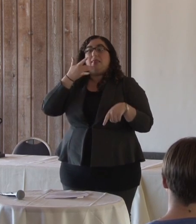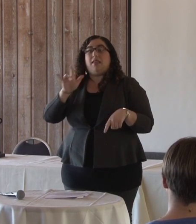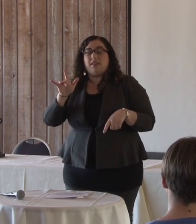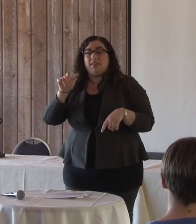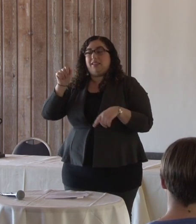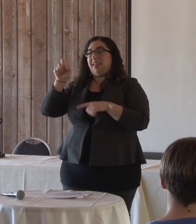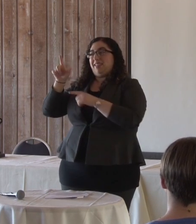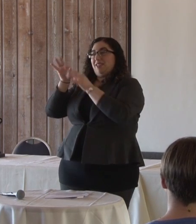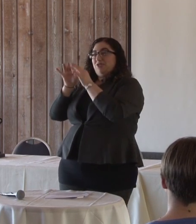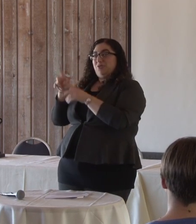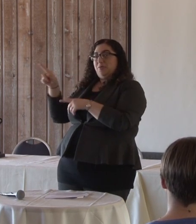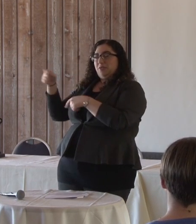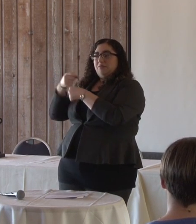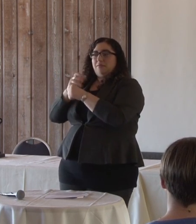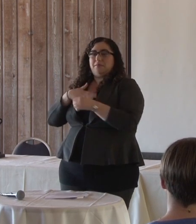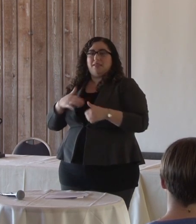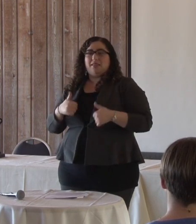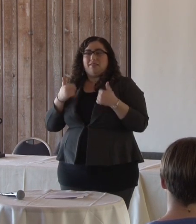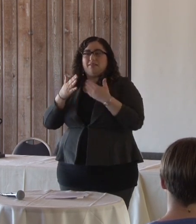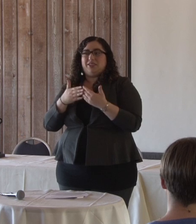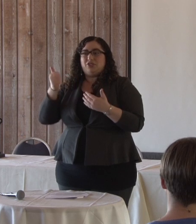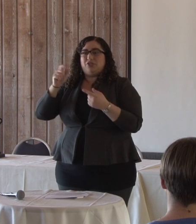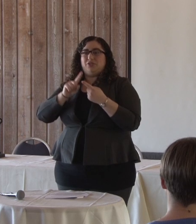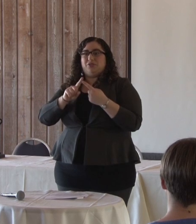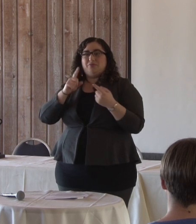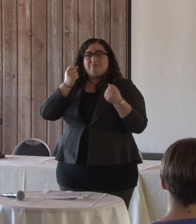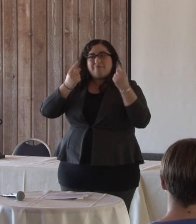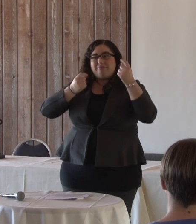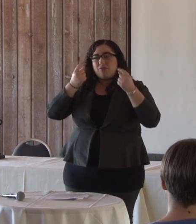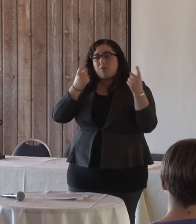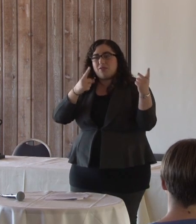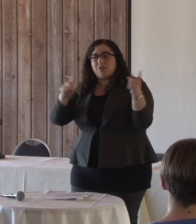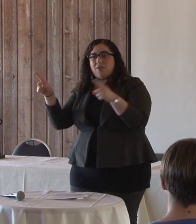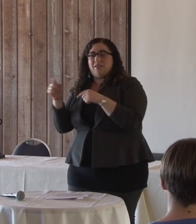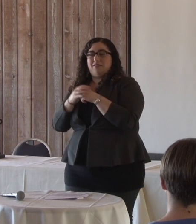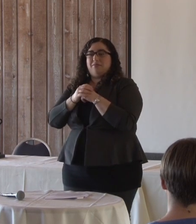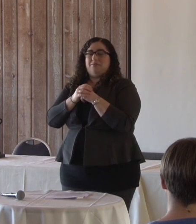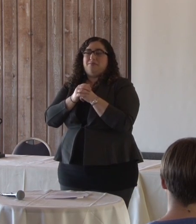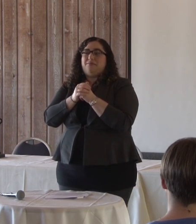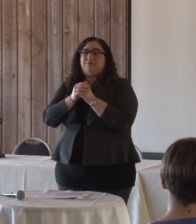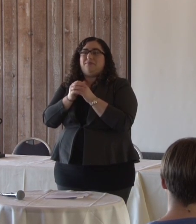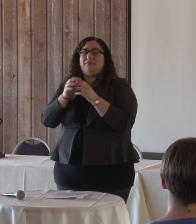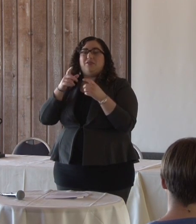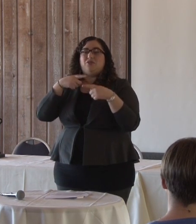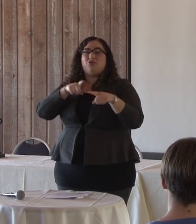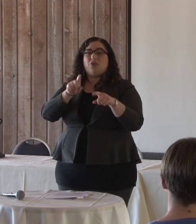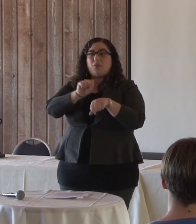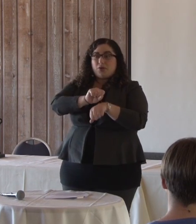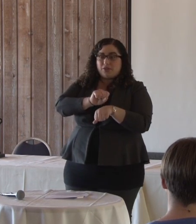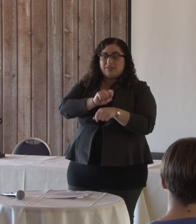And I had a lot of struggles with my identity. Coming here luckily because of the ASL interpreters they made my life a